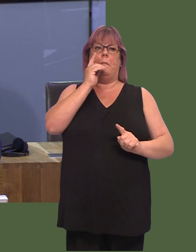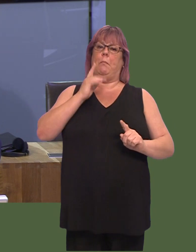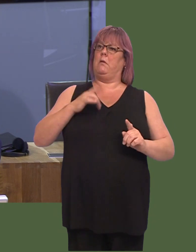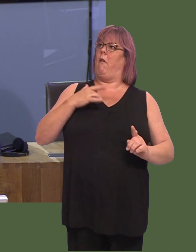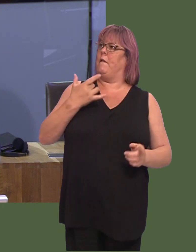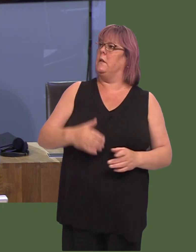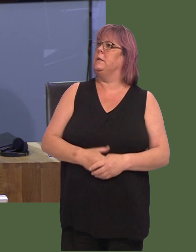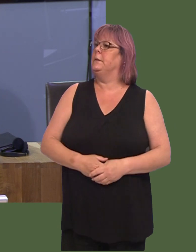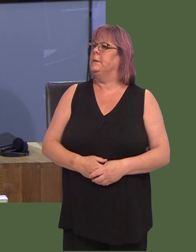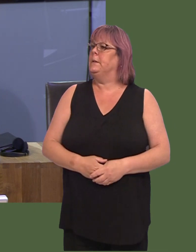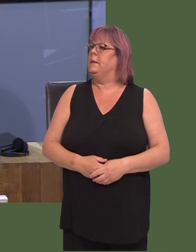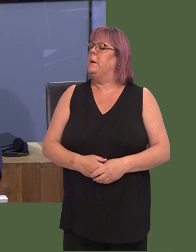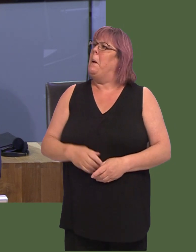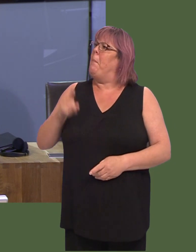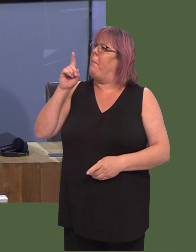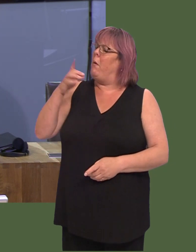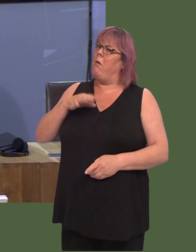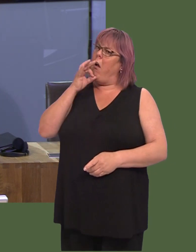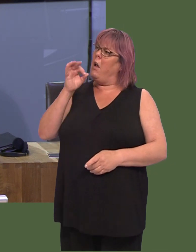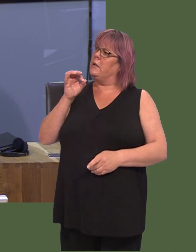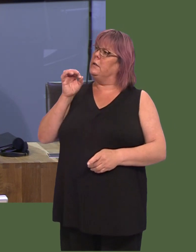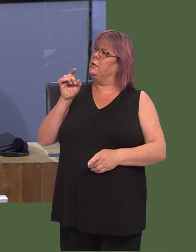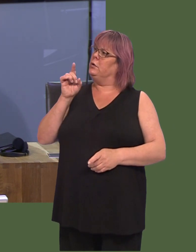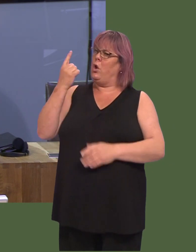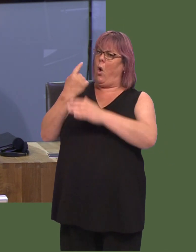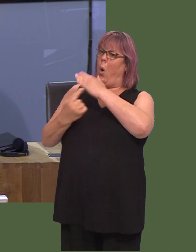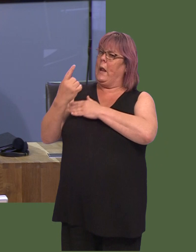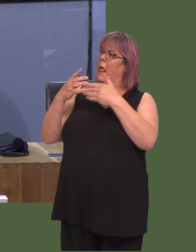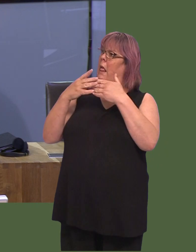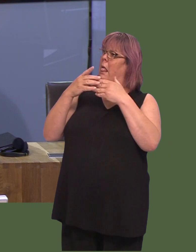First Minister, in light of this significant milestone, are you ashamed to be the only